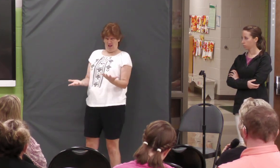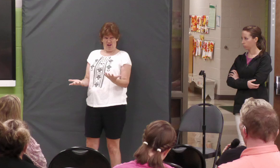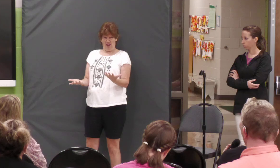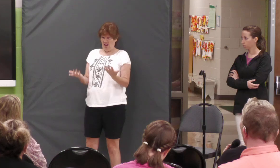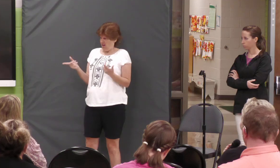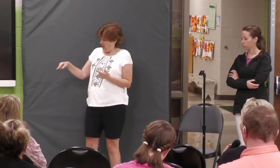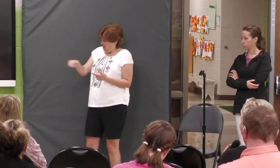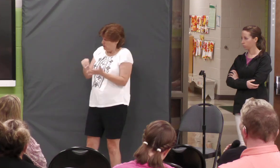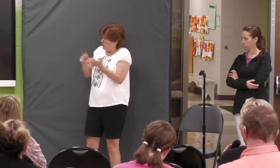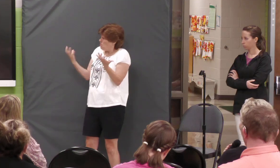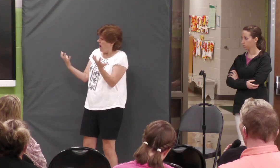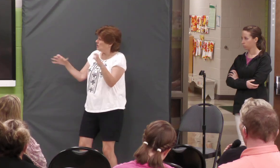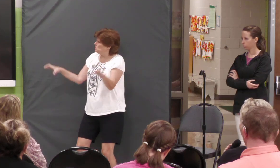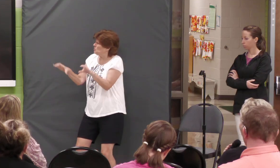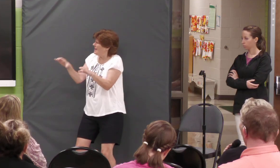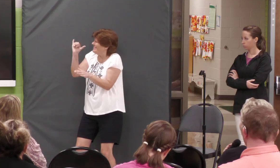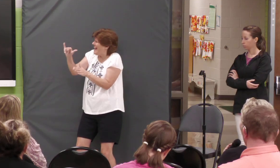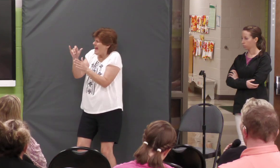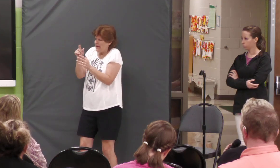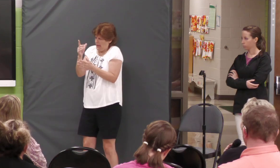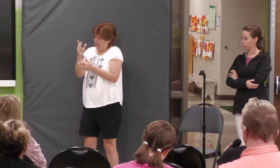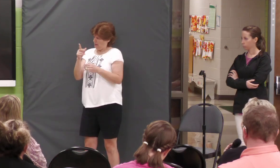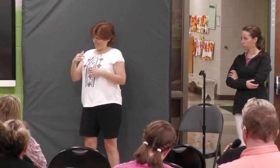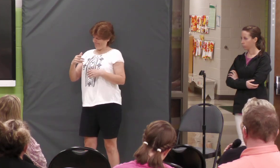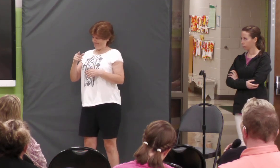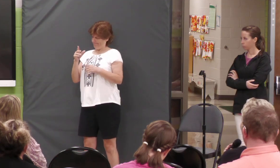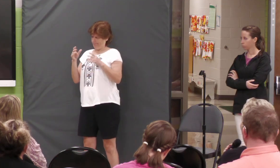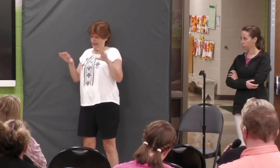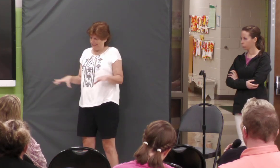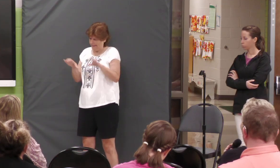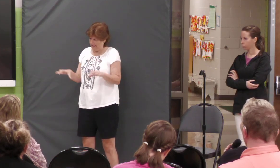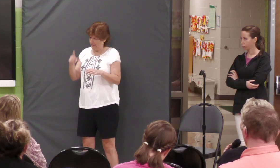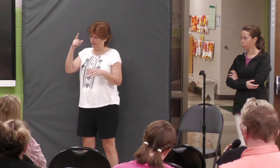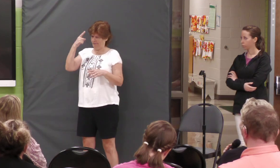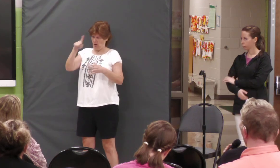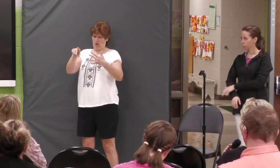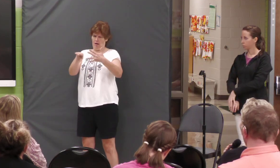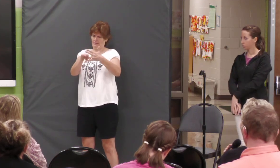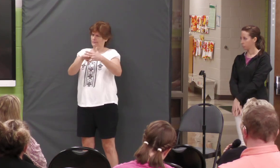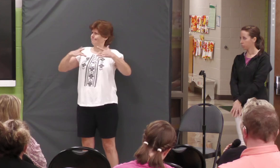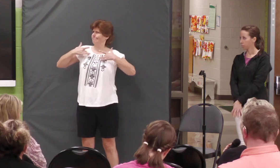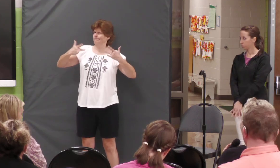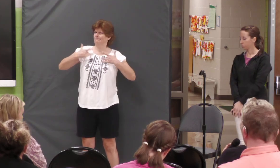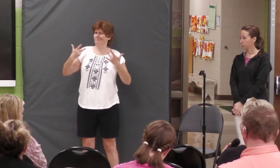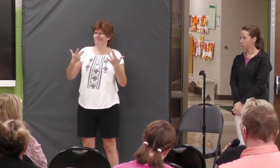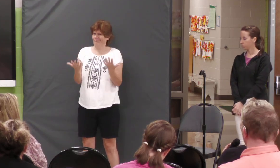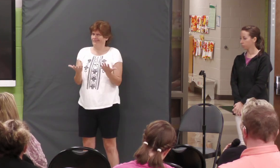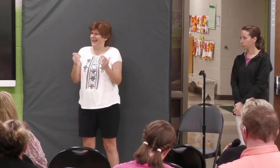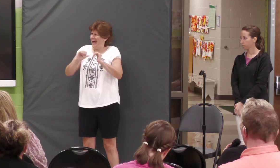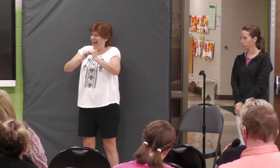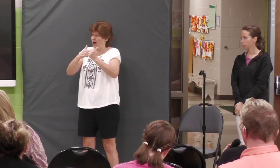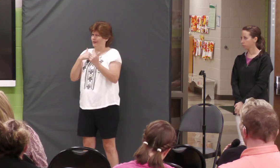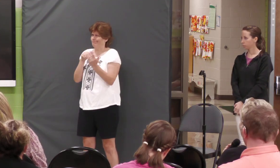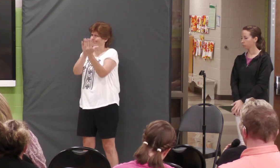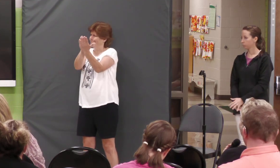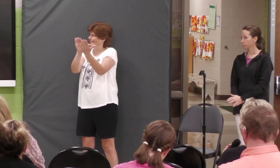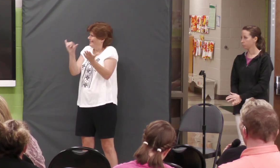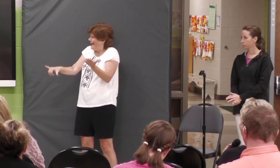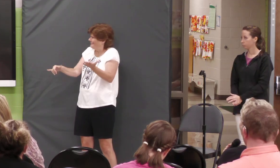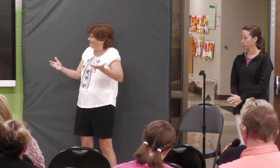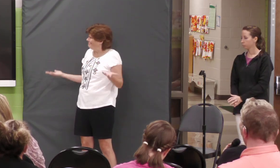that the students want to do that the students want to be involved in that so that activity